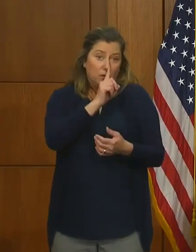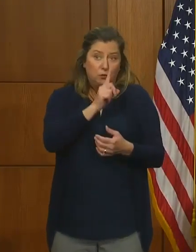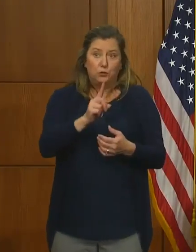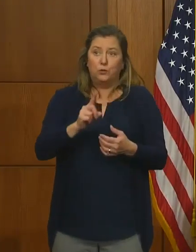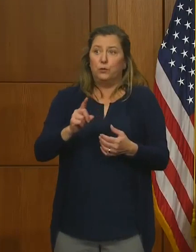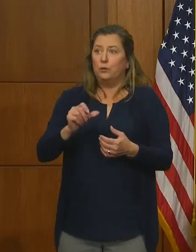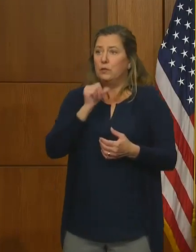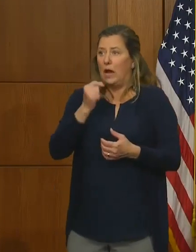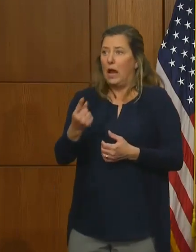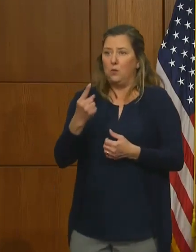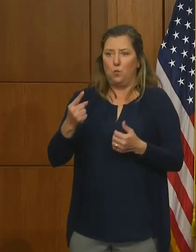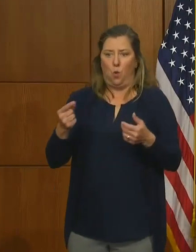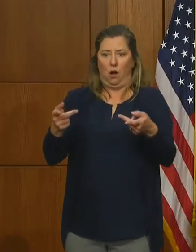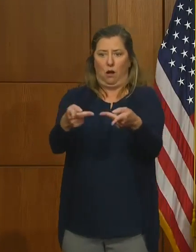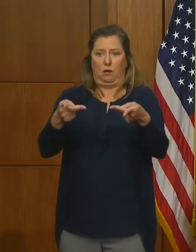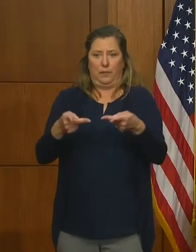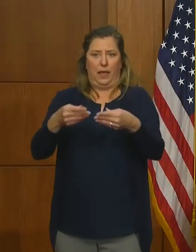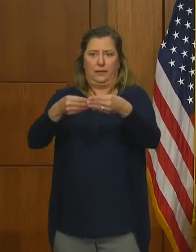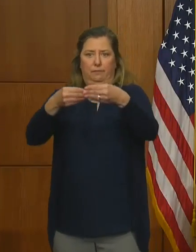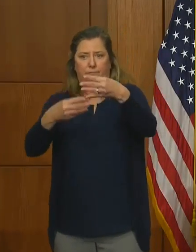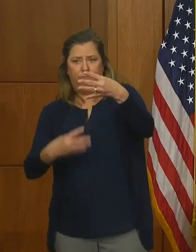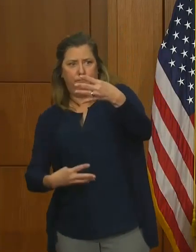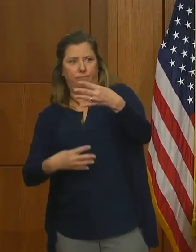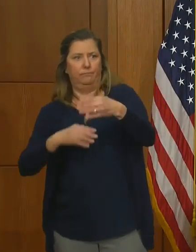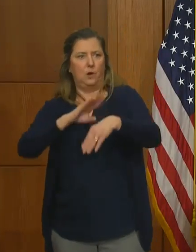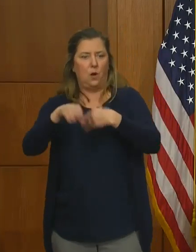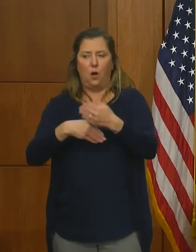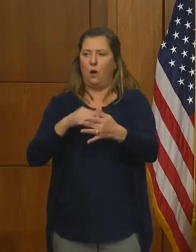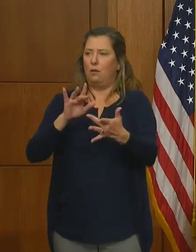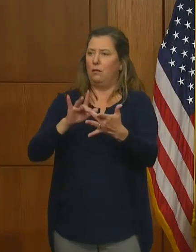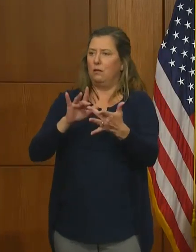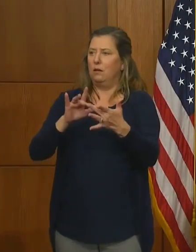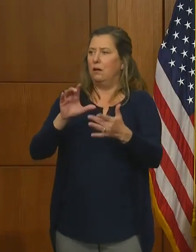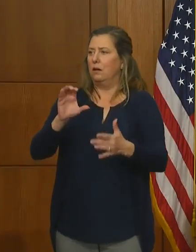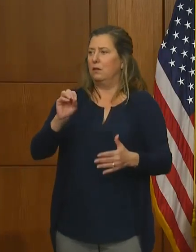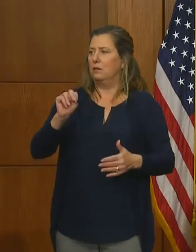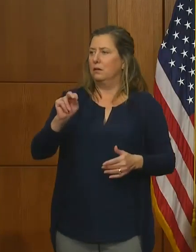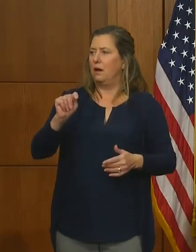QUESTION IT'S TRUE THAT WE